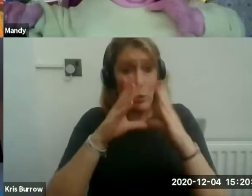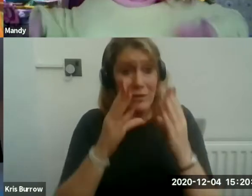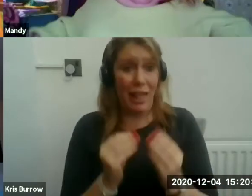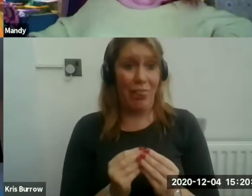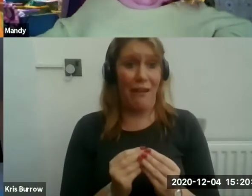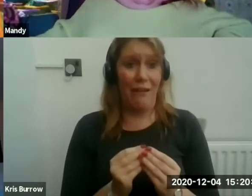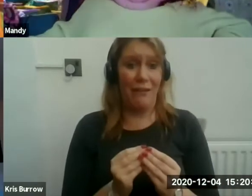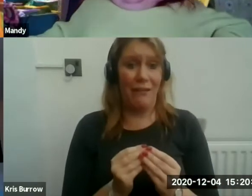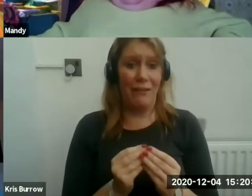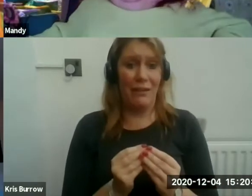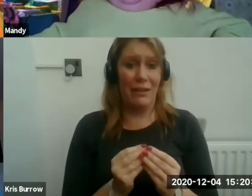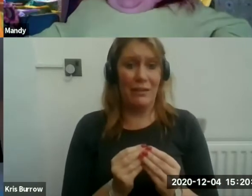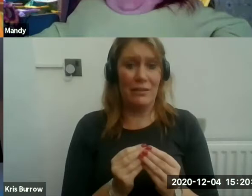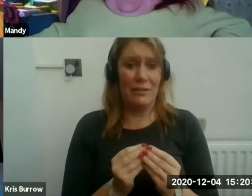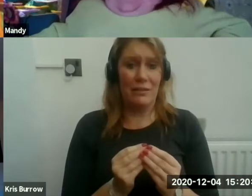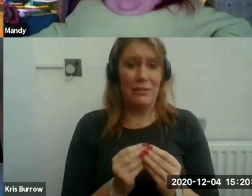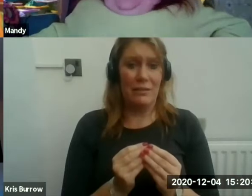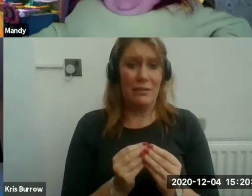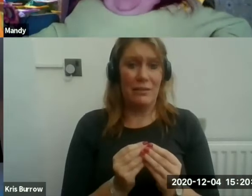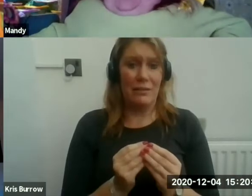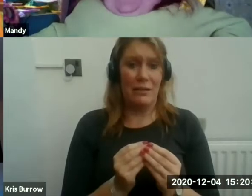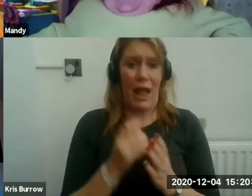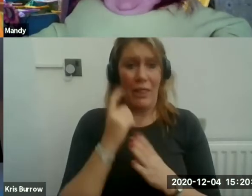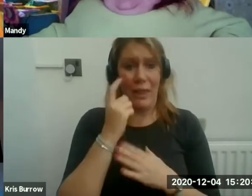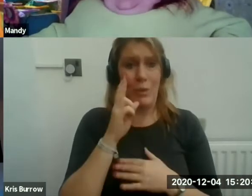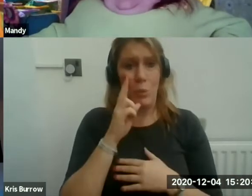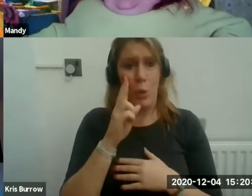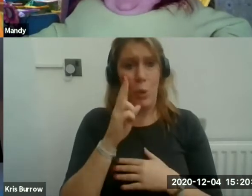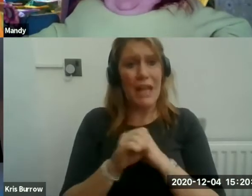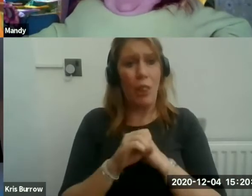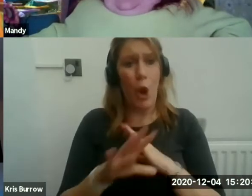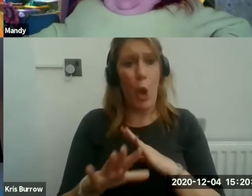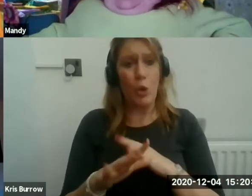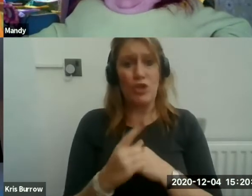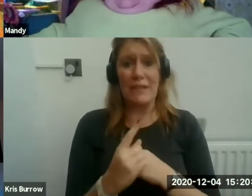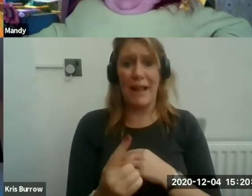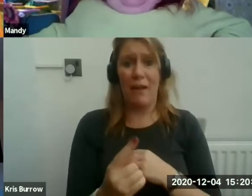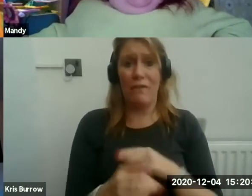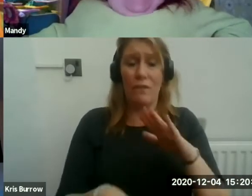the whole thing, with everyone else. That is right, yes.